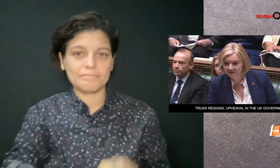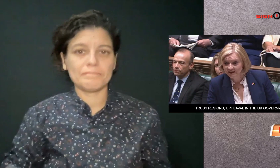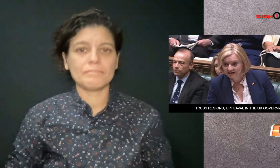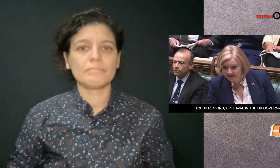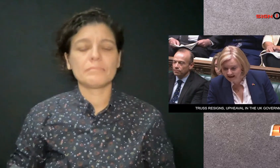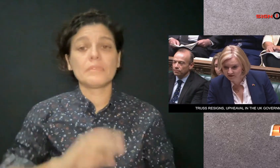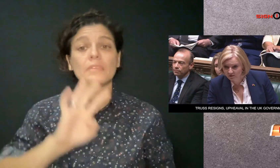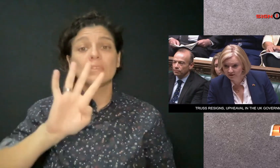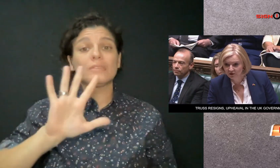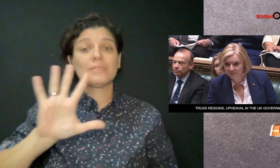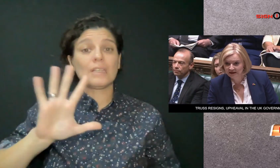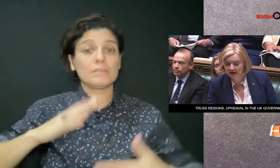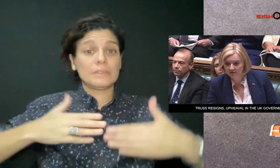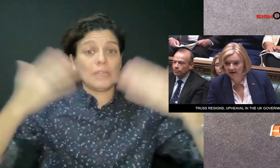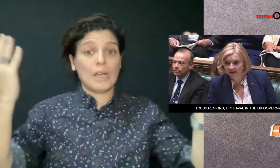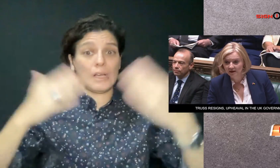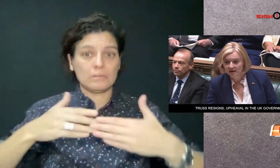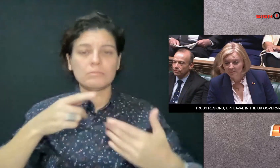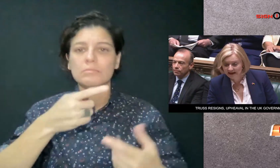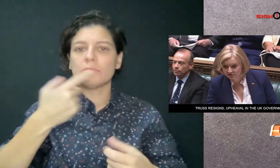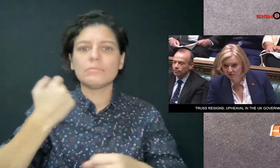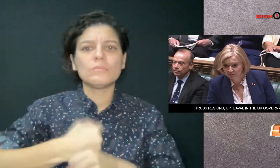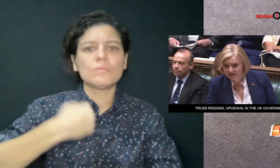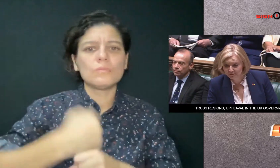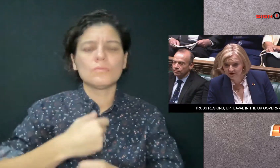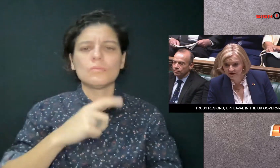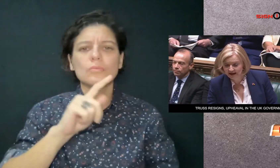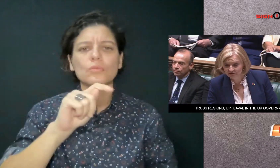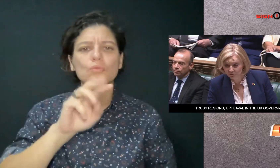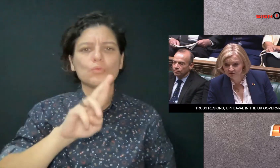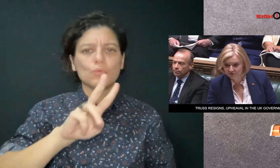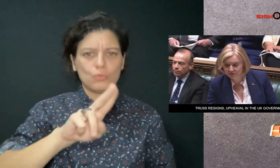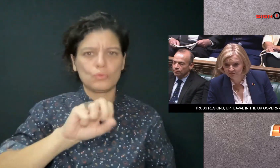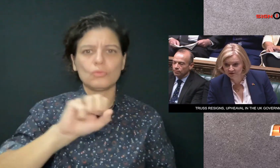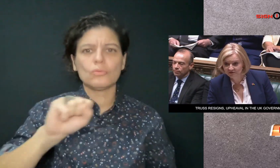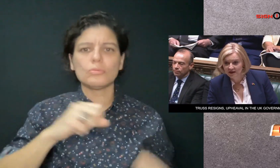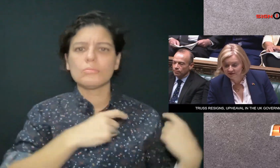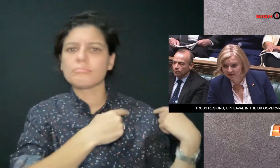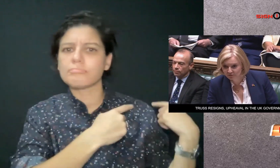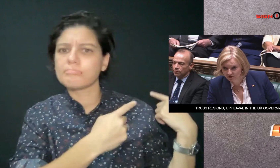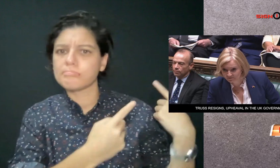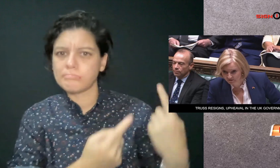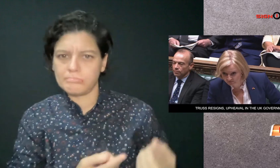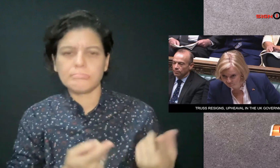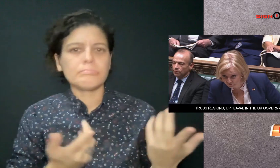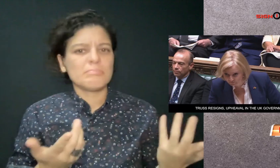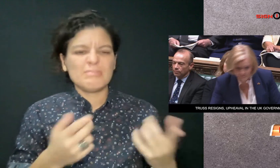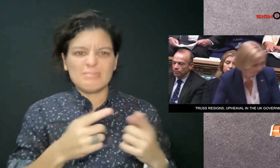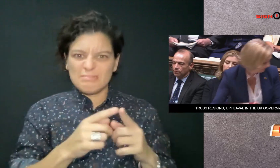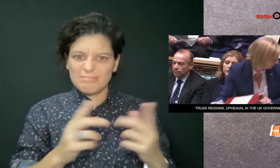Truss's 45 days in office is the shortest term of any prime minister in British history